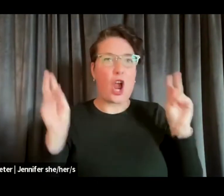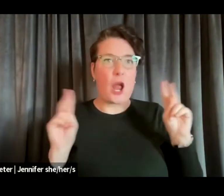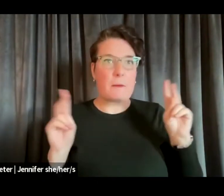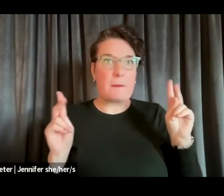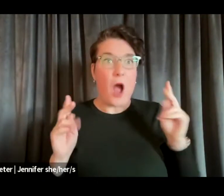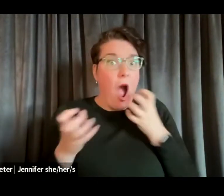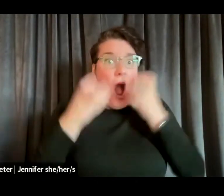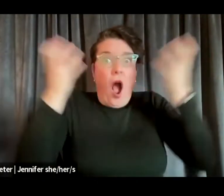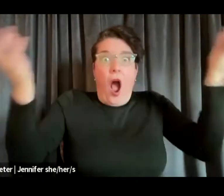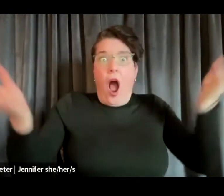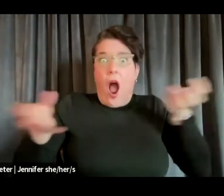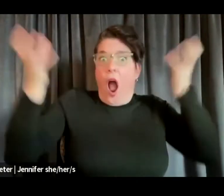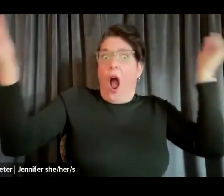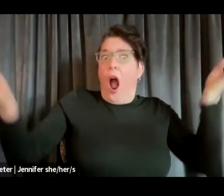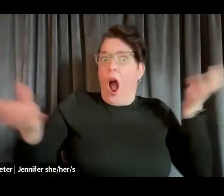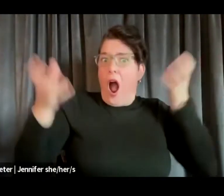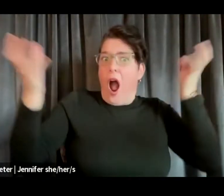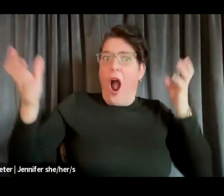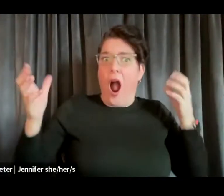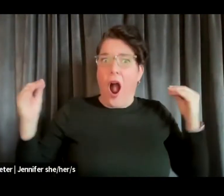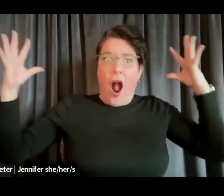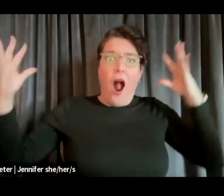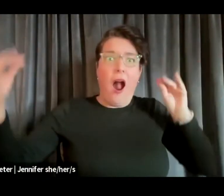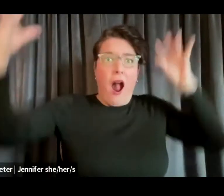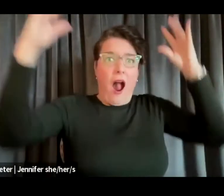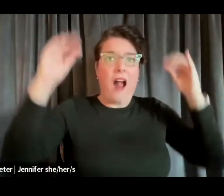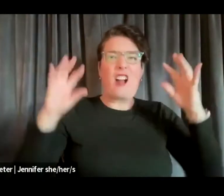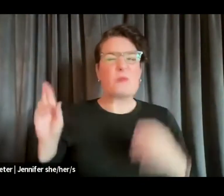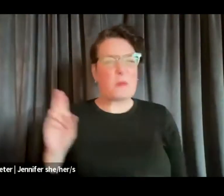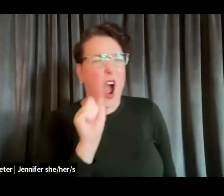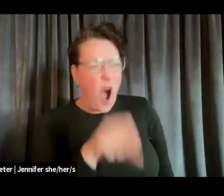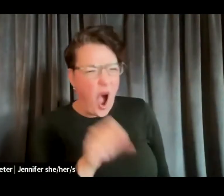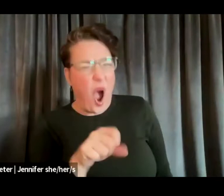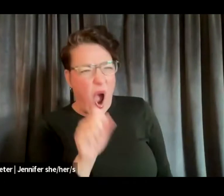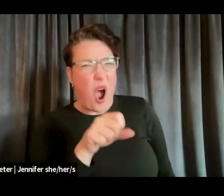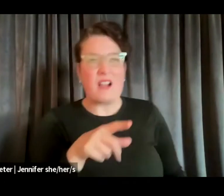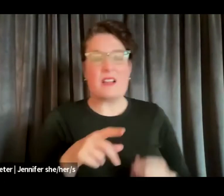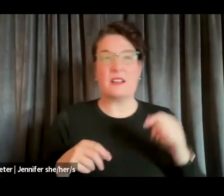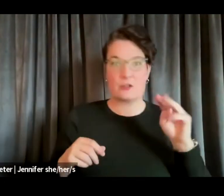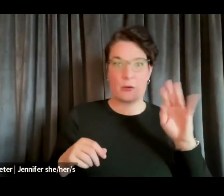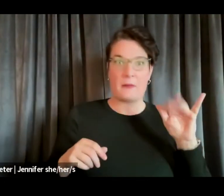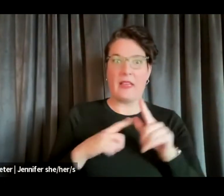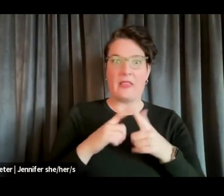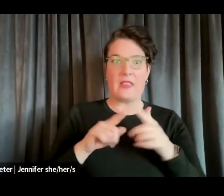whooping outside cause it started. And then it was like, then you started hearing the rain drops.